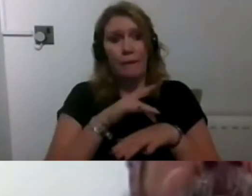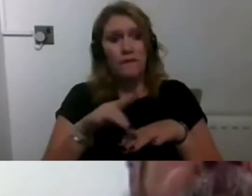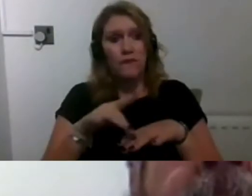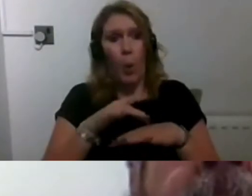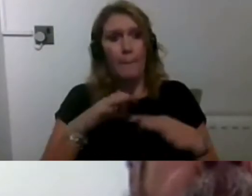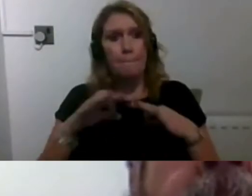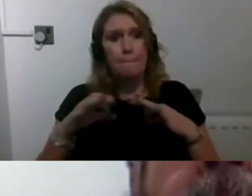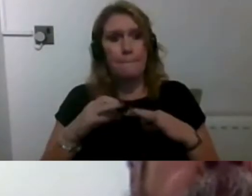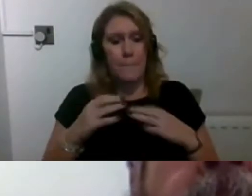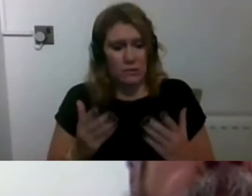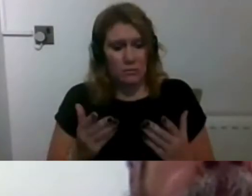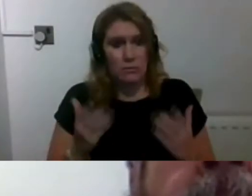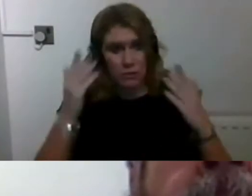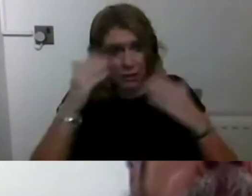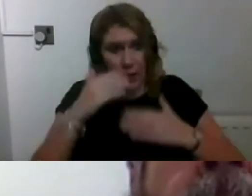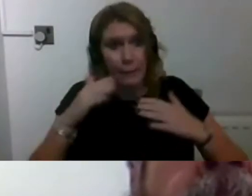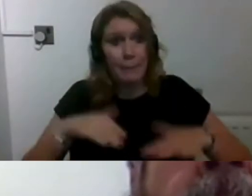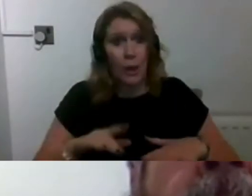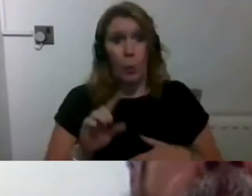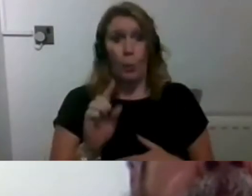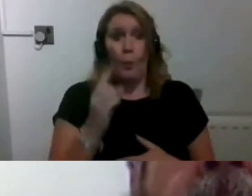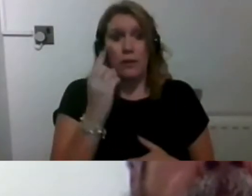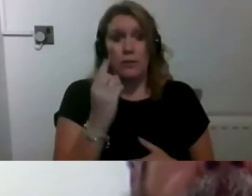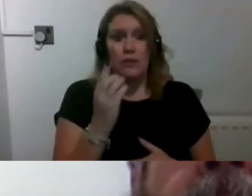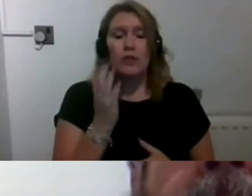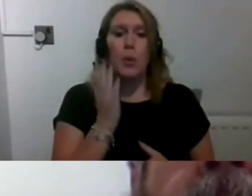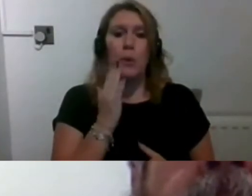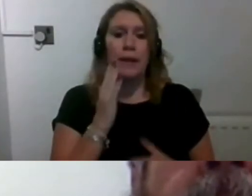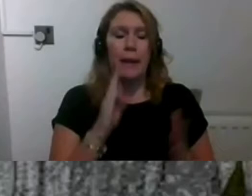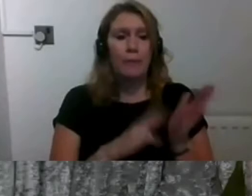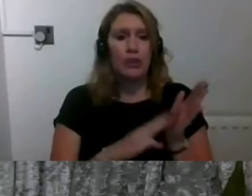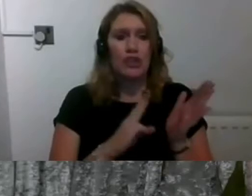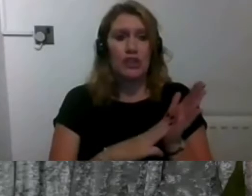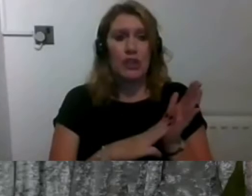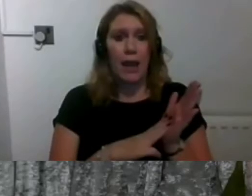So while Michelle is joining us I am going to ask Wendy Young if you have another